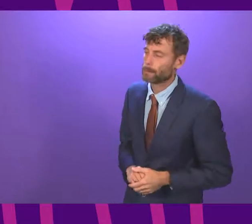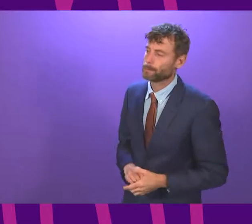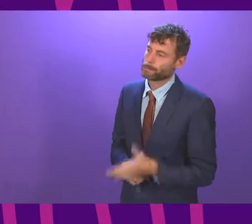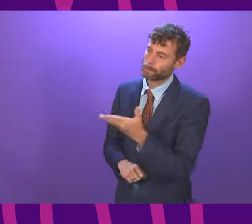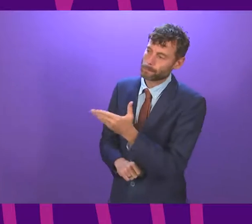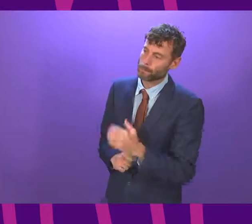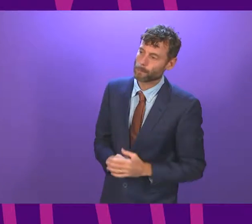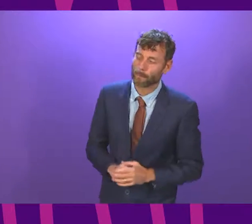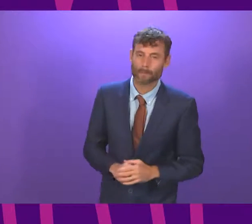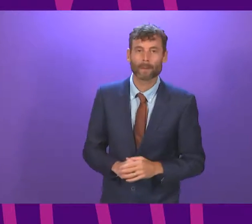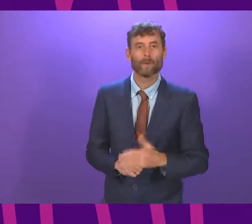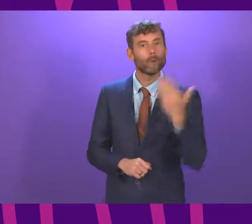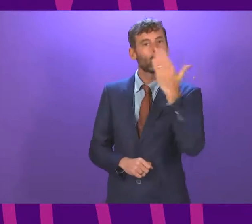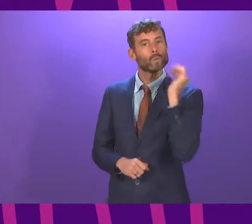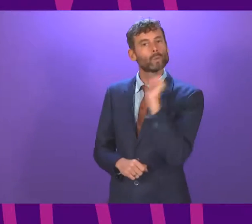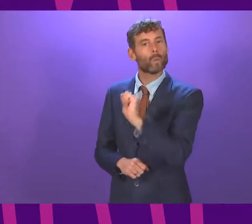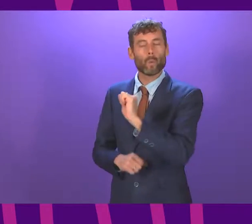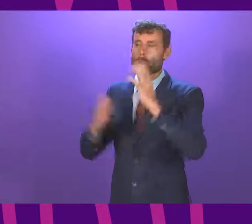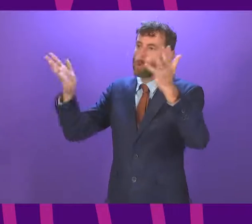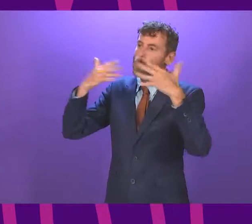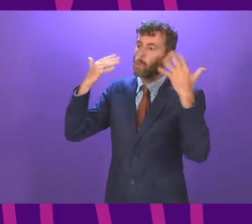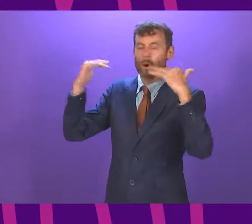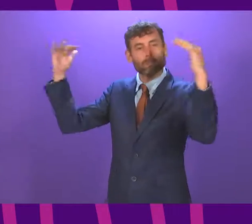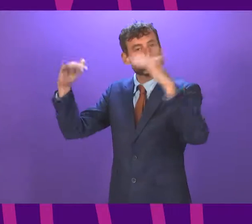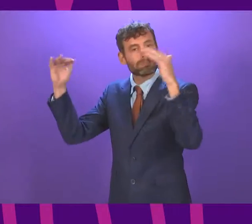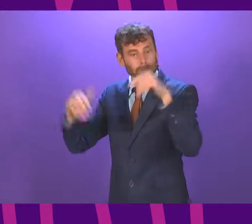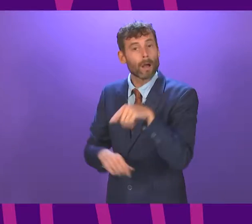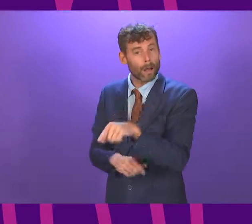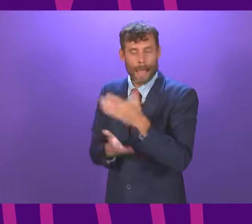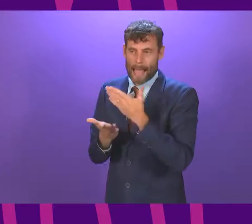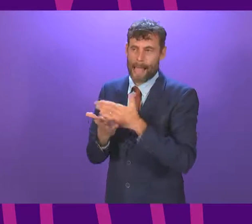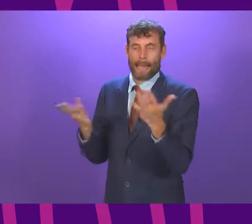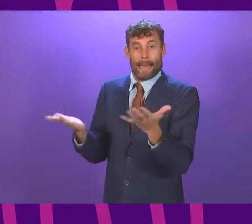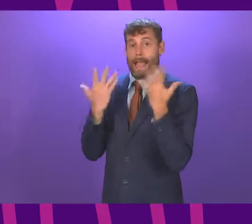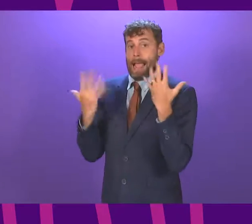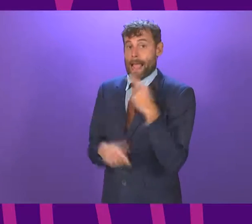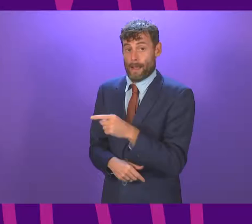On ventilation, Michael Marra will be aware that we are providing an additional £10 million